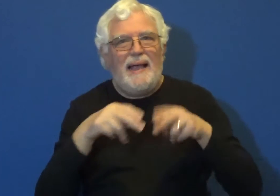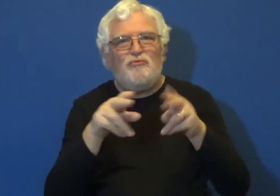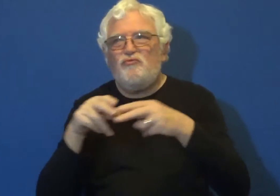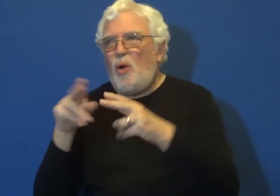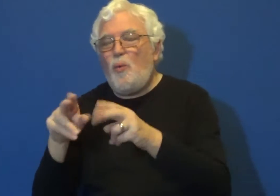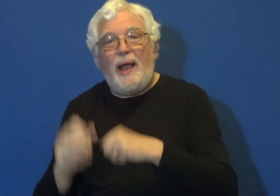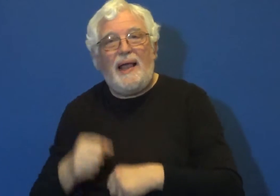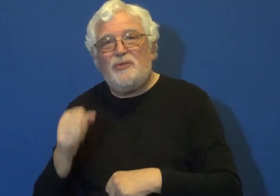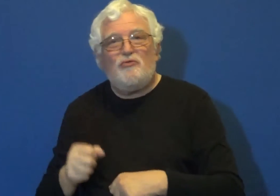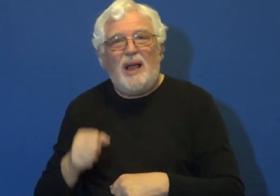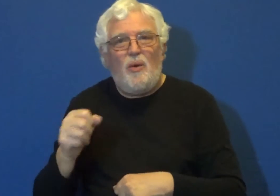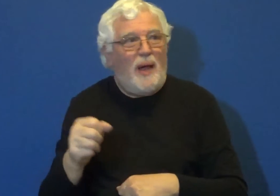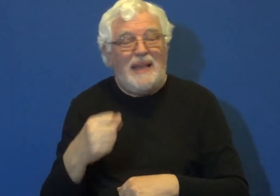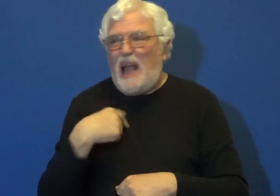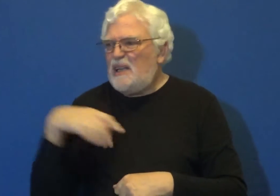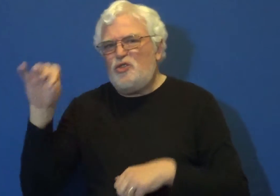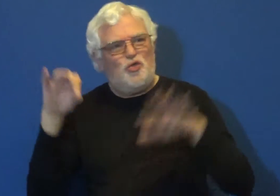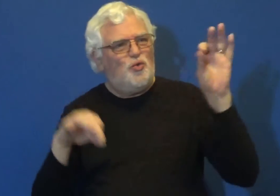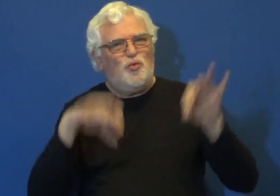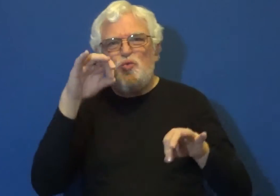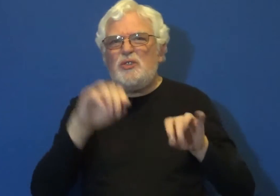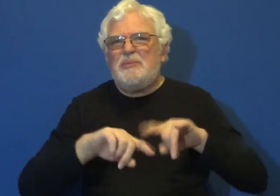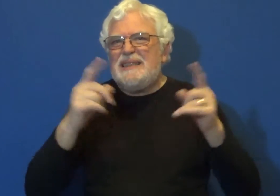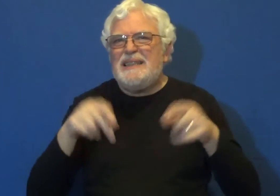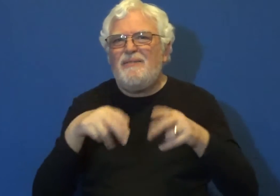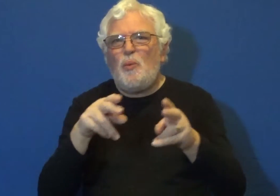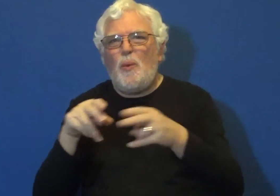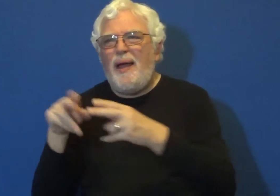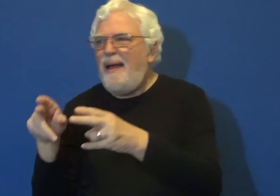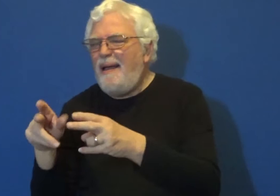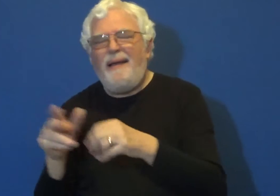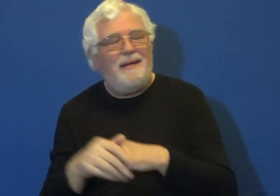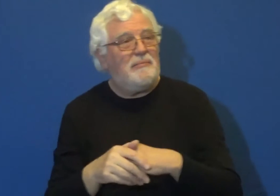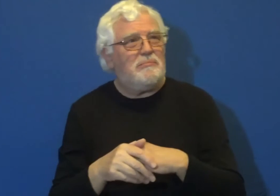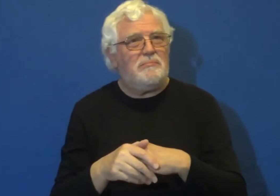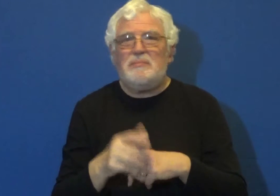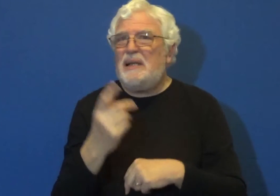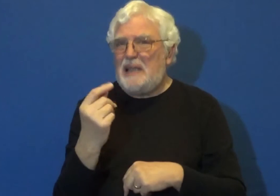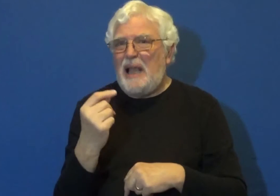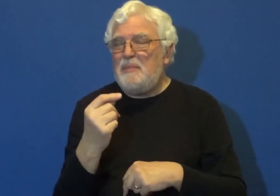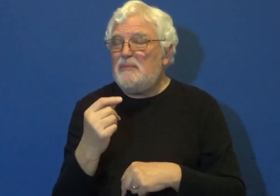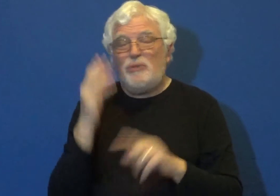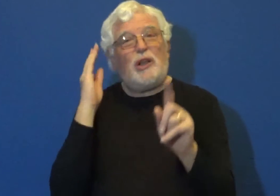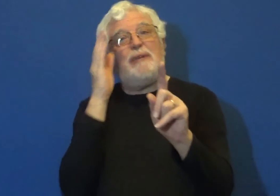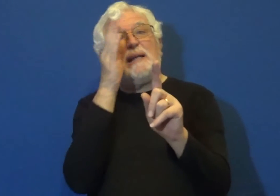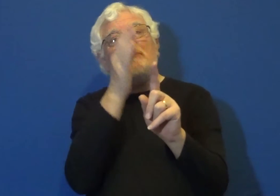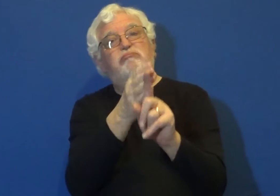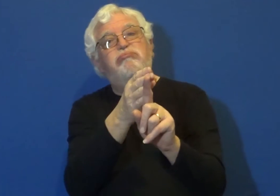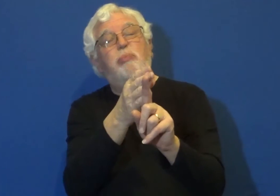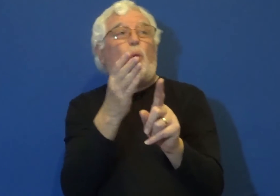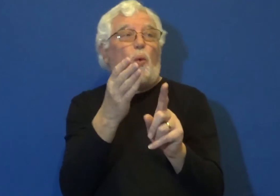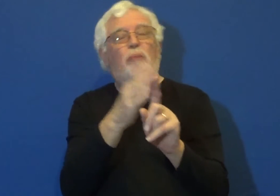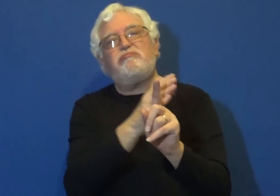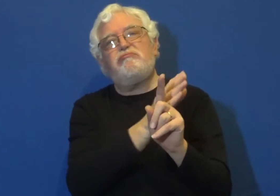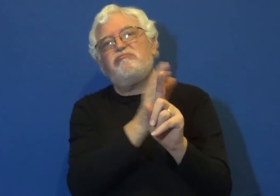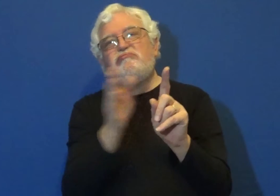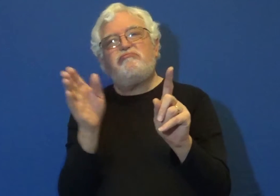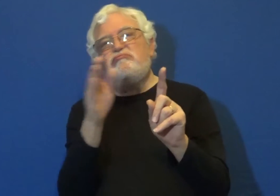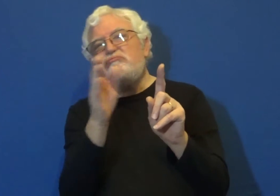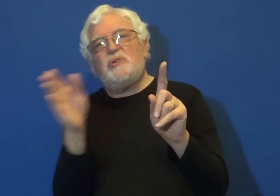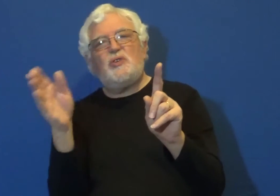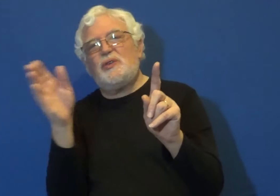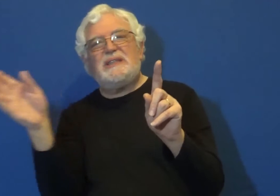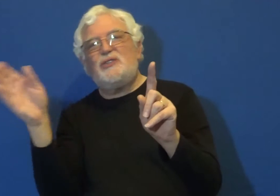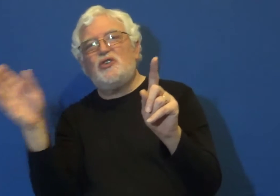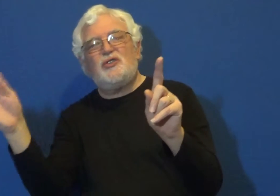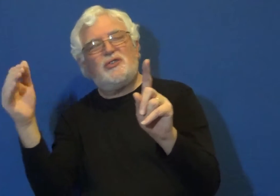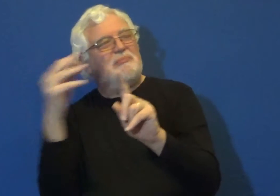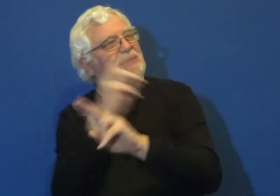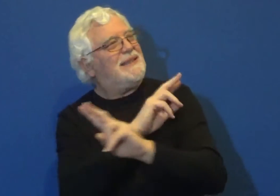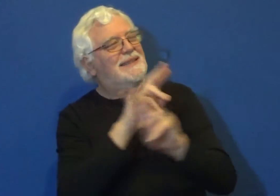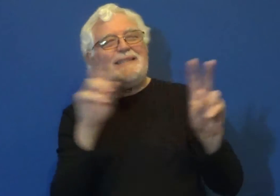I have several options to choose from.The most direct or more circuitous scenic routes